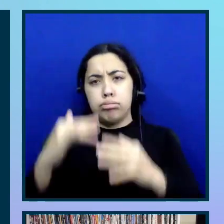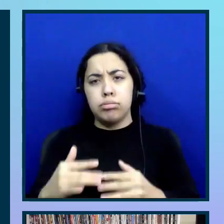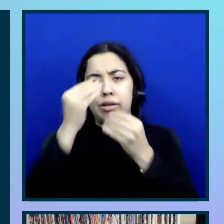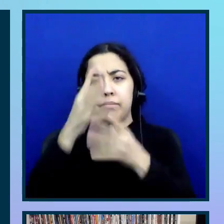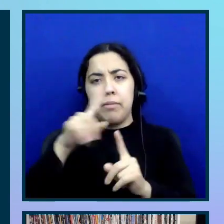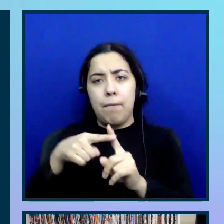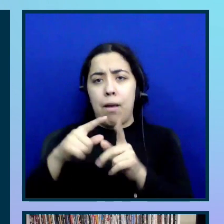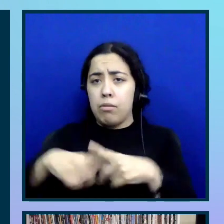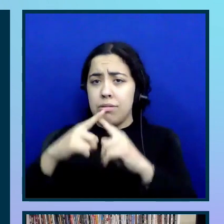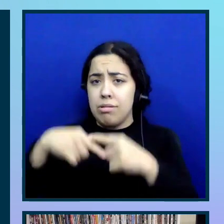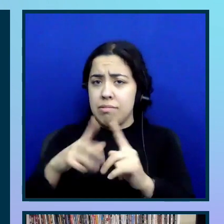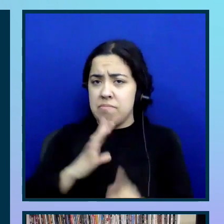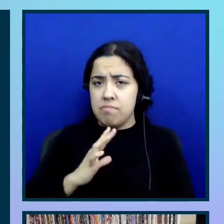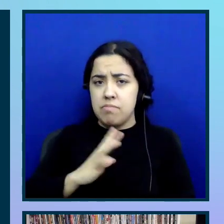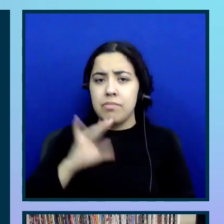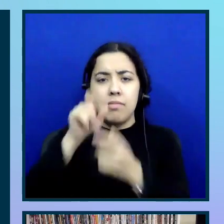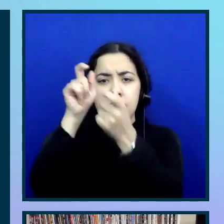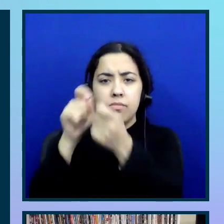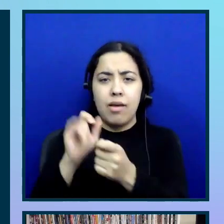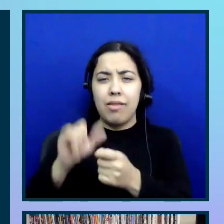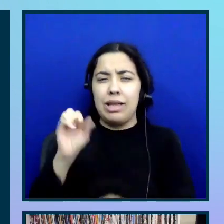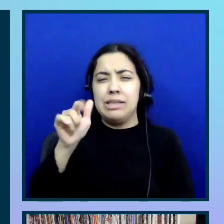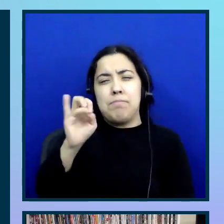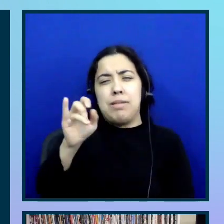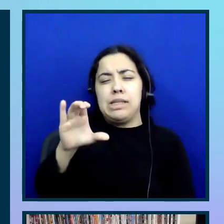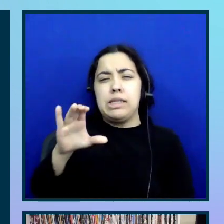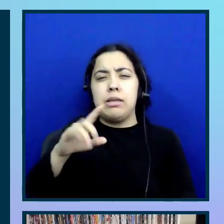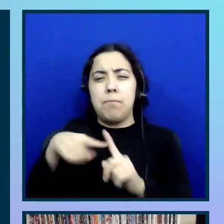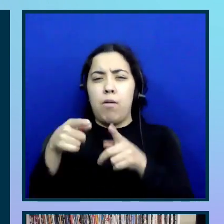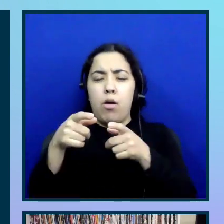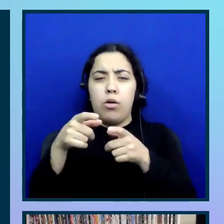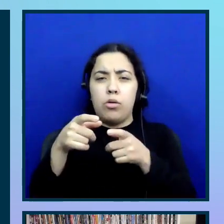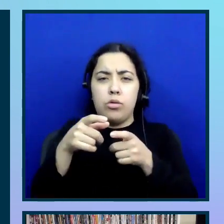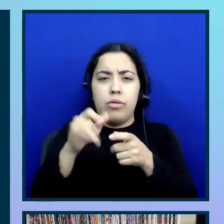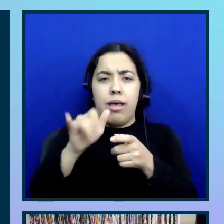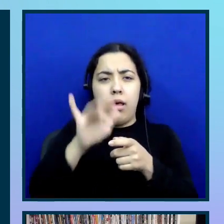So these details, the semantics of the control in question which supplies the oral experience,